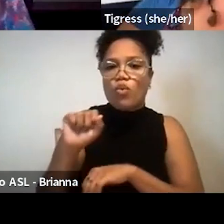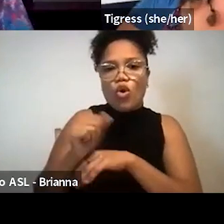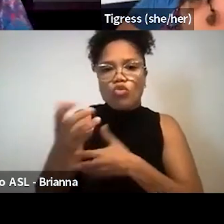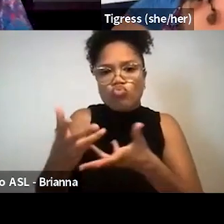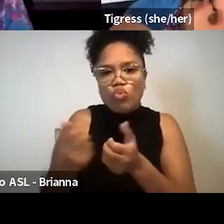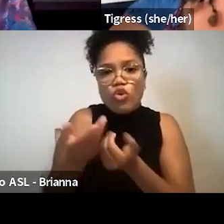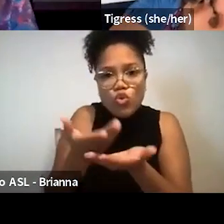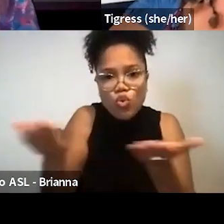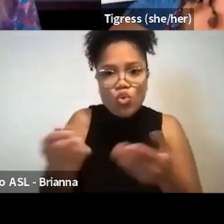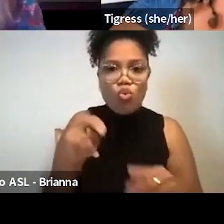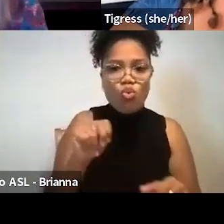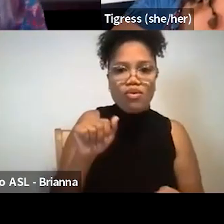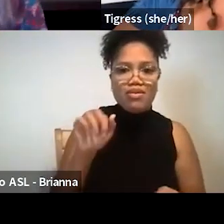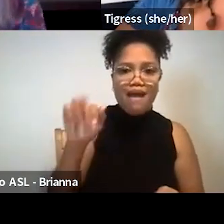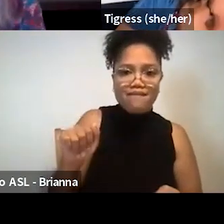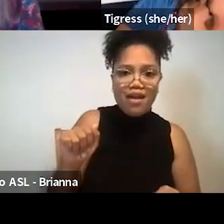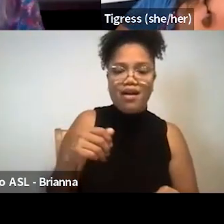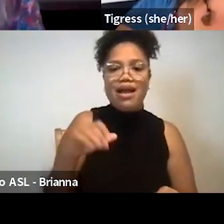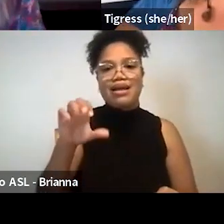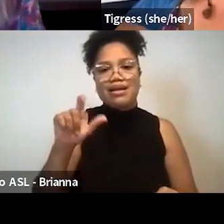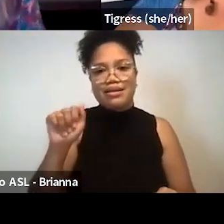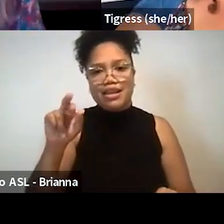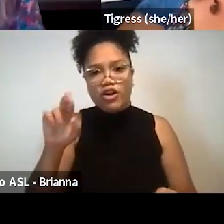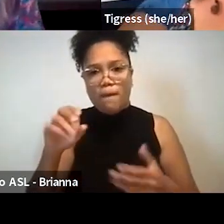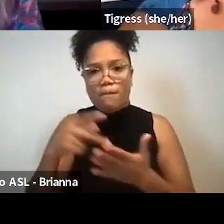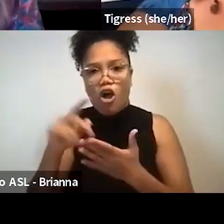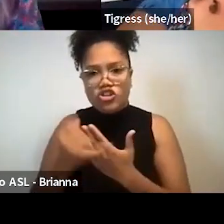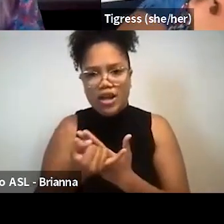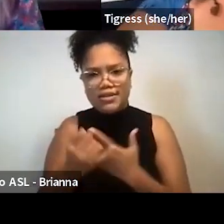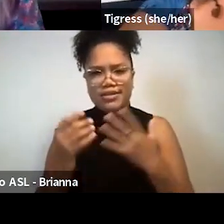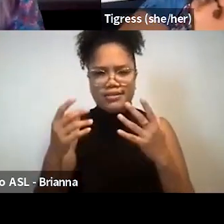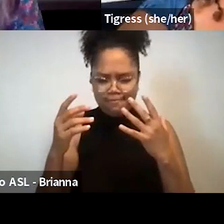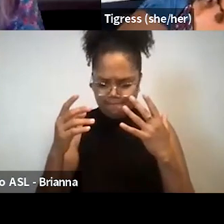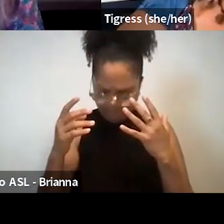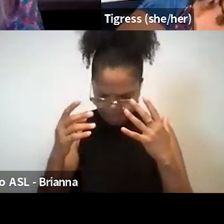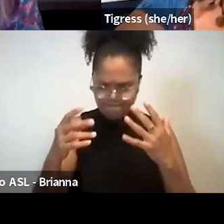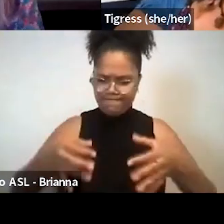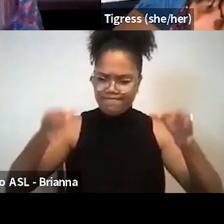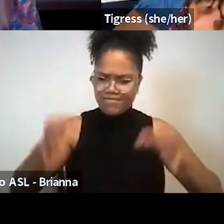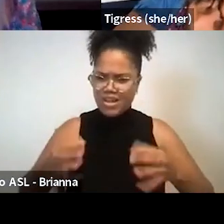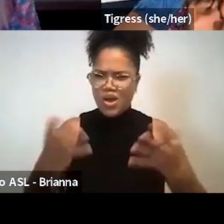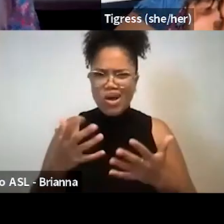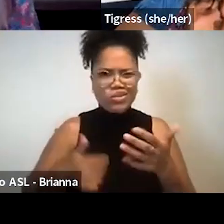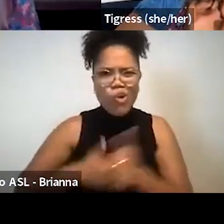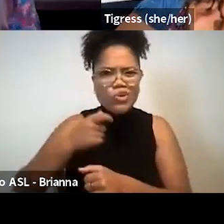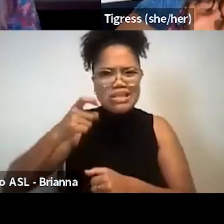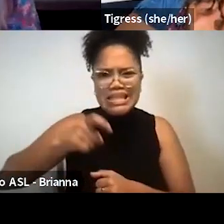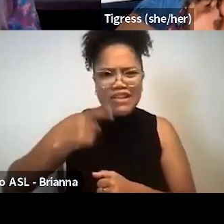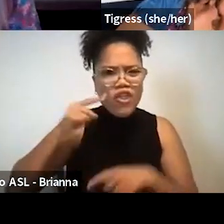and also with the flower project to really understand and unpack what was going to be most needed as part of this movement, where support would be those utilized.